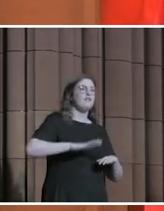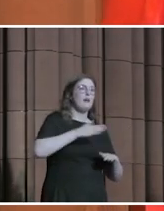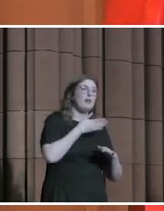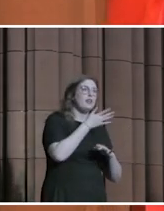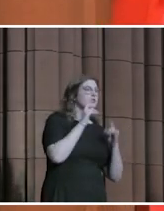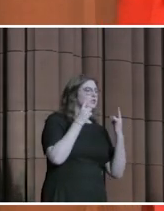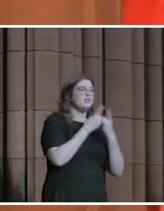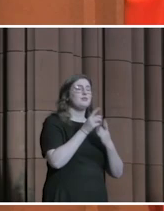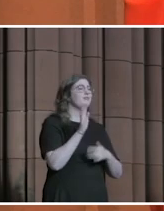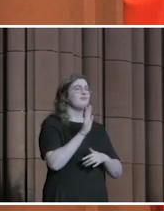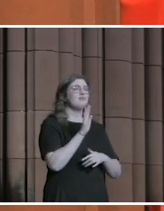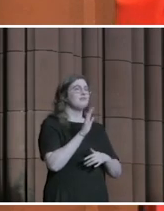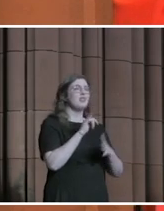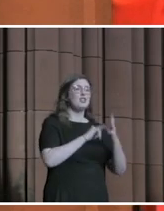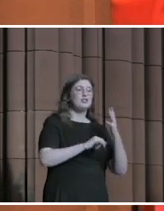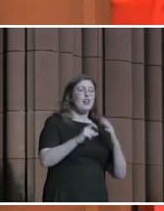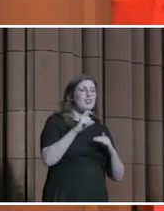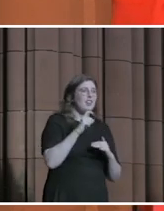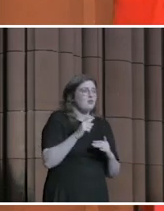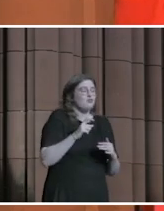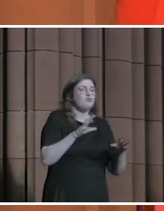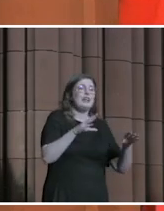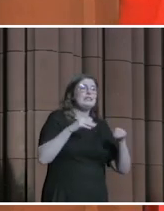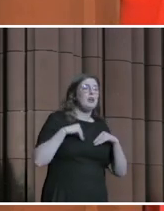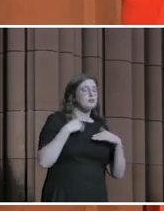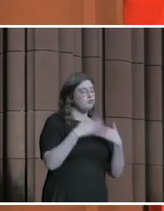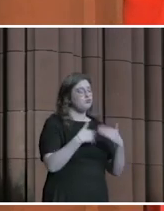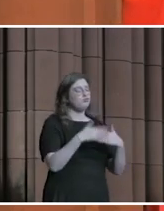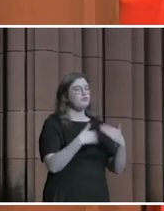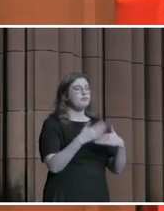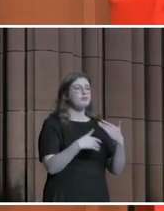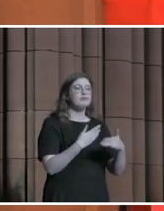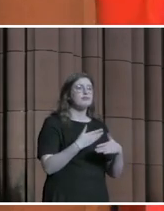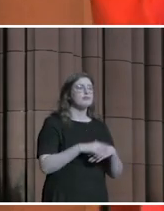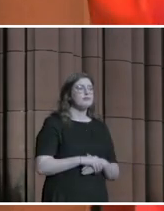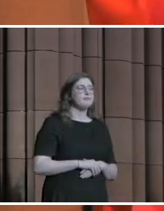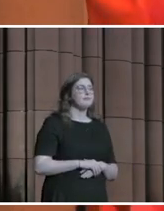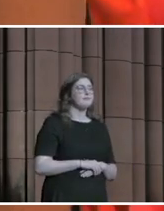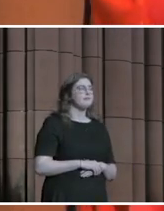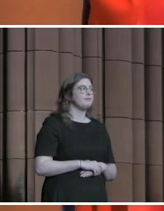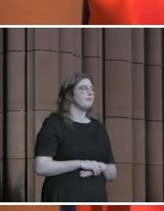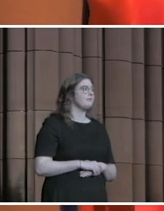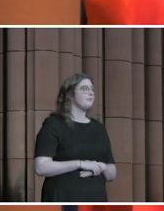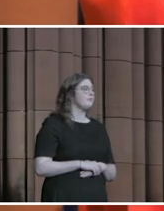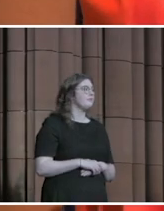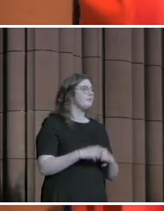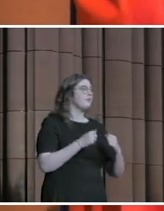And Strathclyde took that kind of thing and it's stride absolutely. My choice of university career